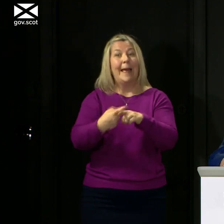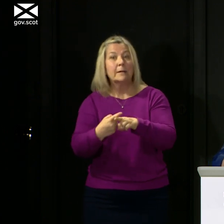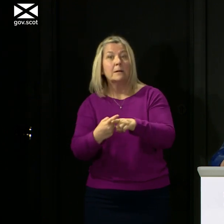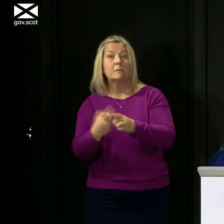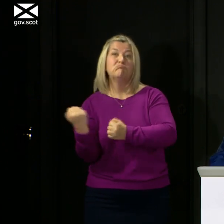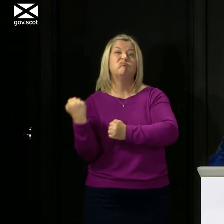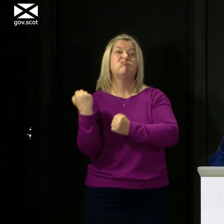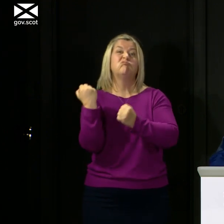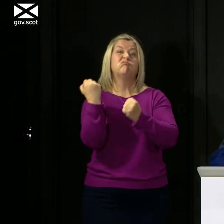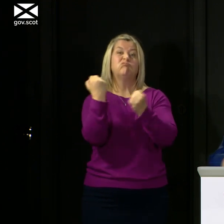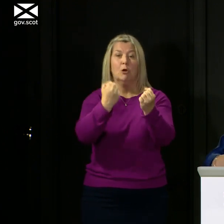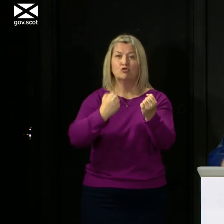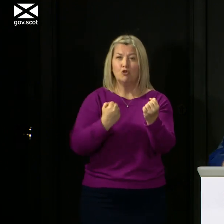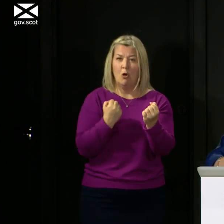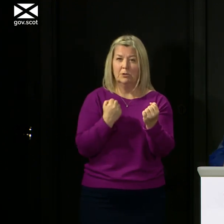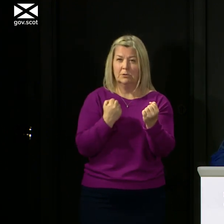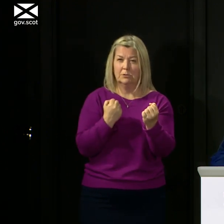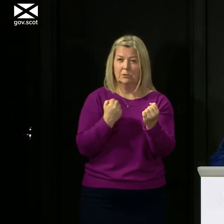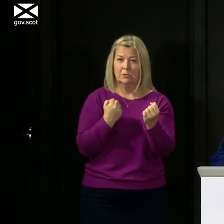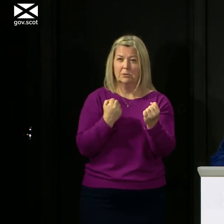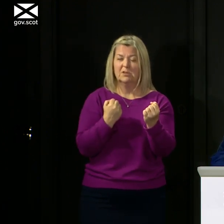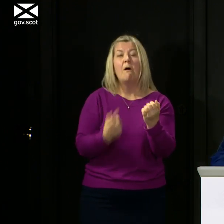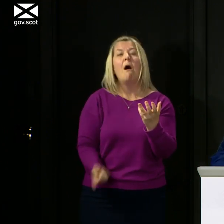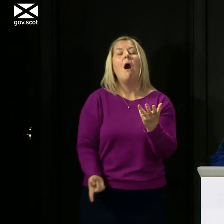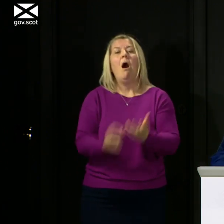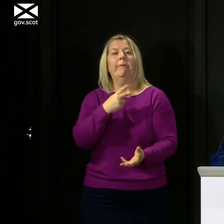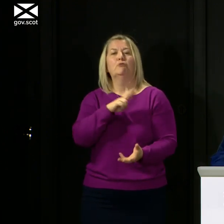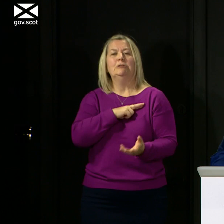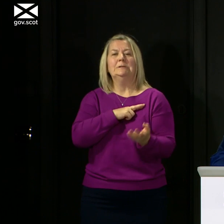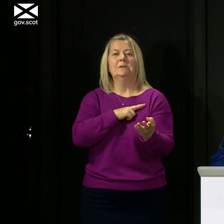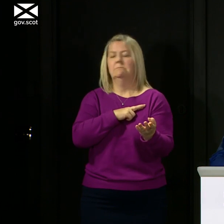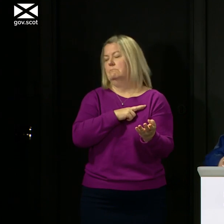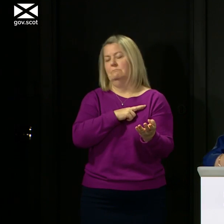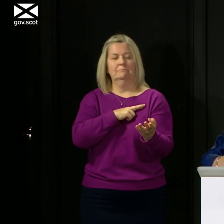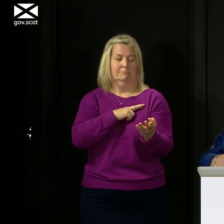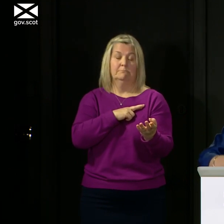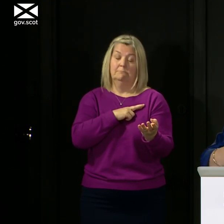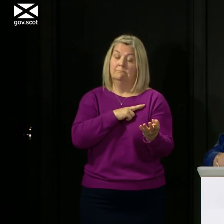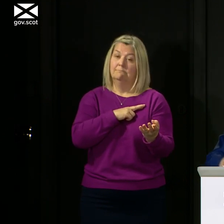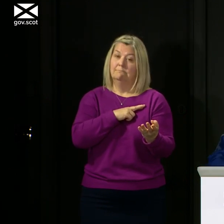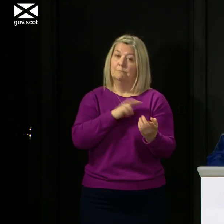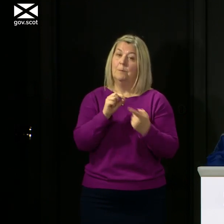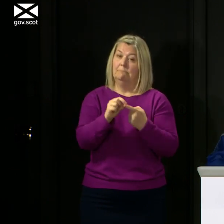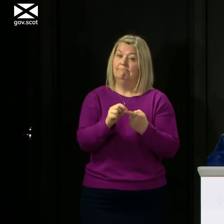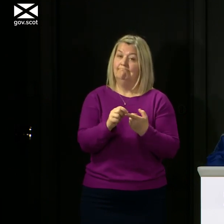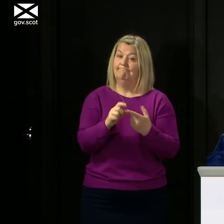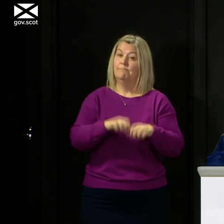that are not covered by those essential purposes, then you potentially would be in breach of